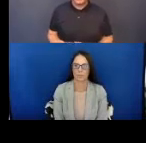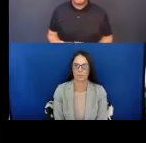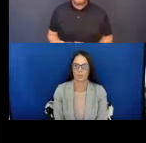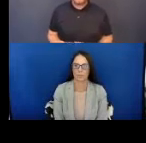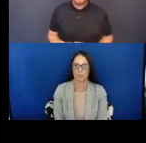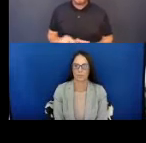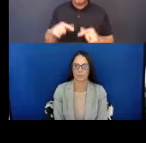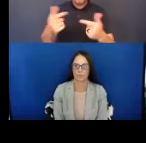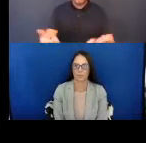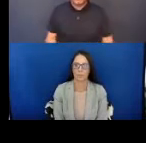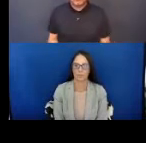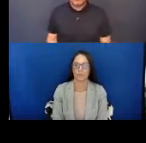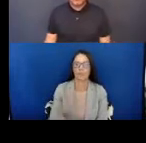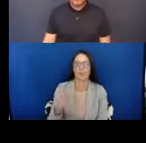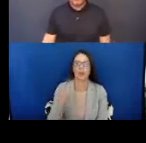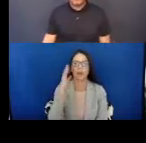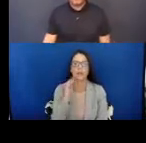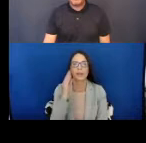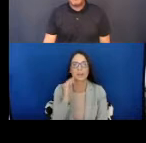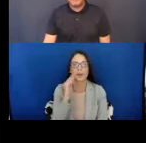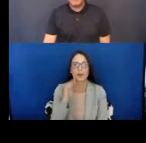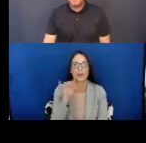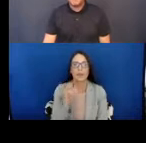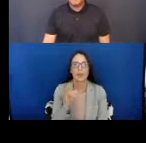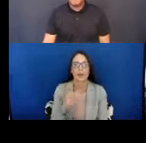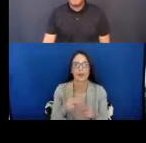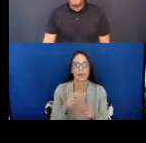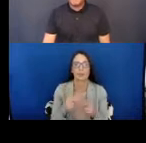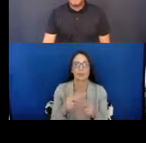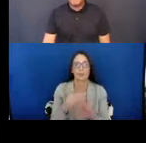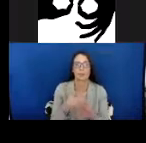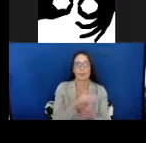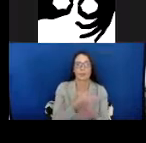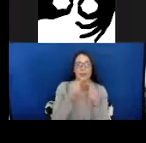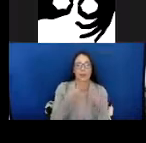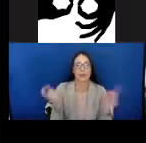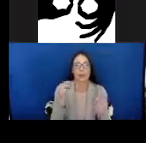temporarily proceeding its declaration or even its recognition by institutional structures,